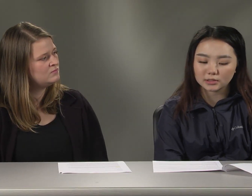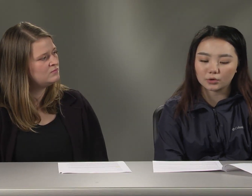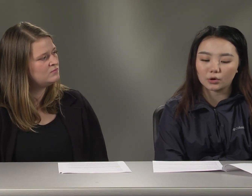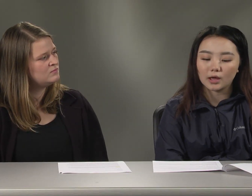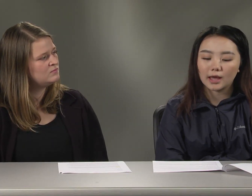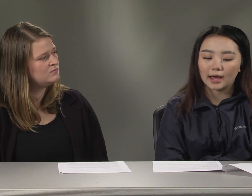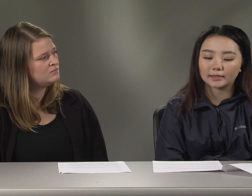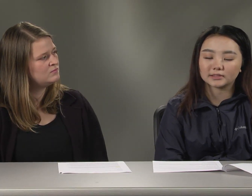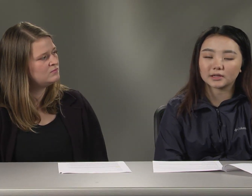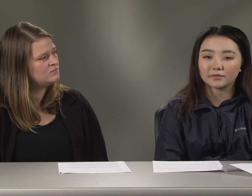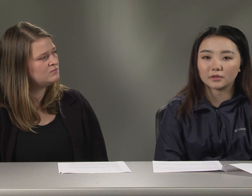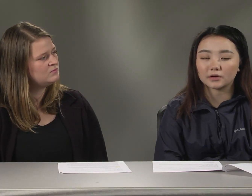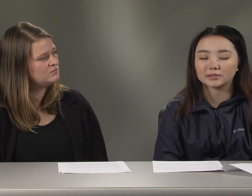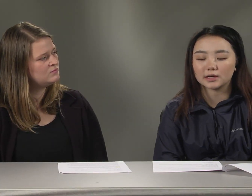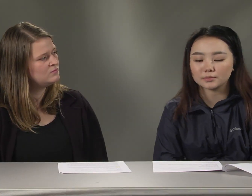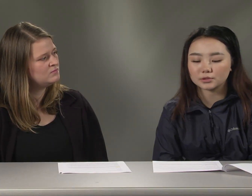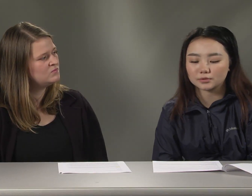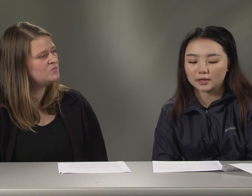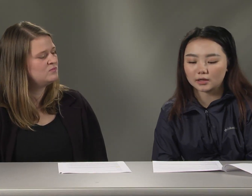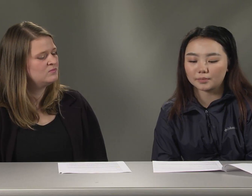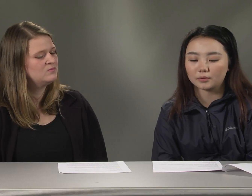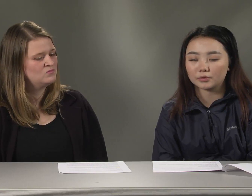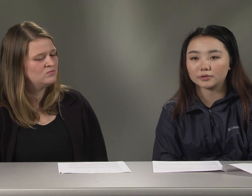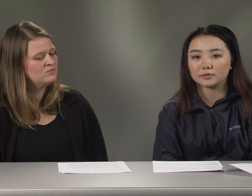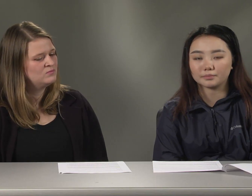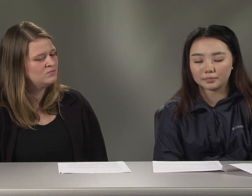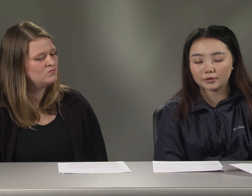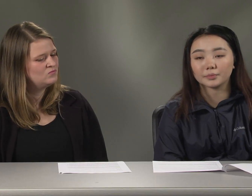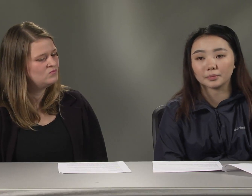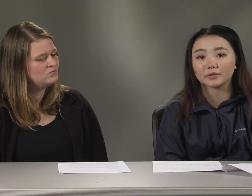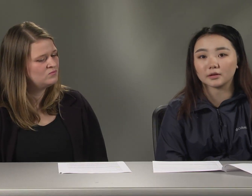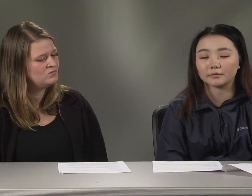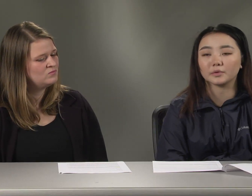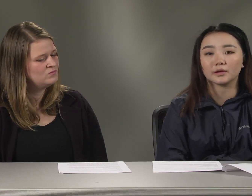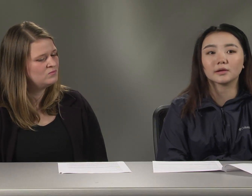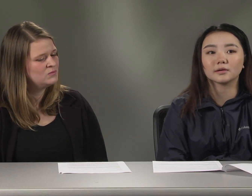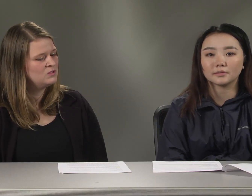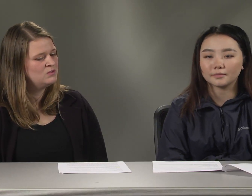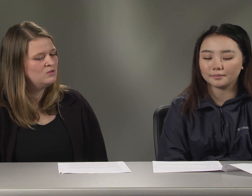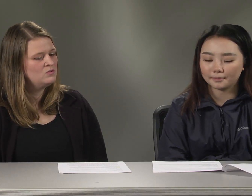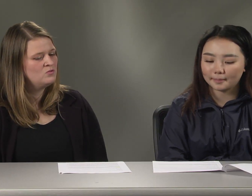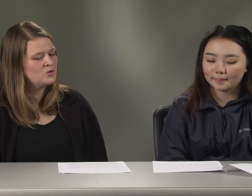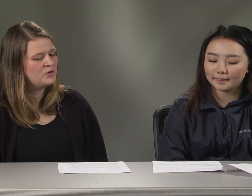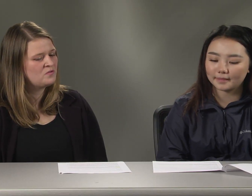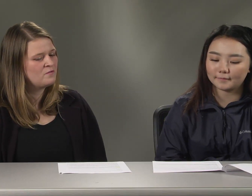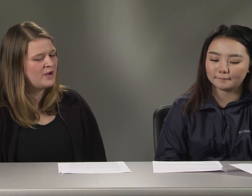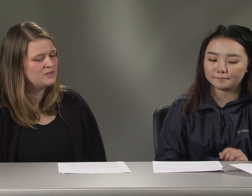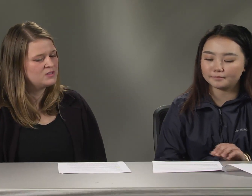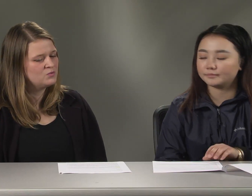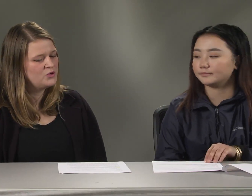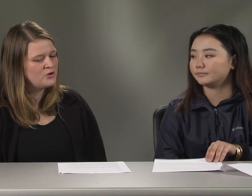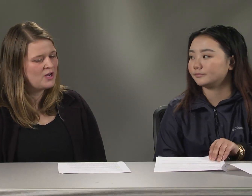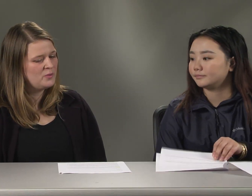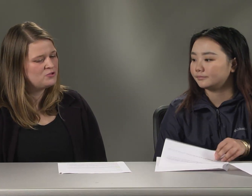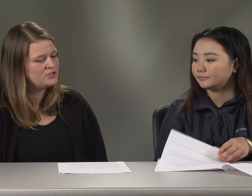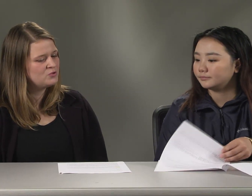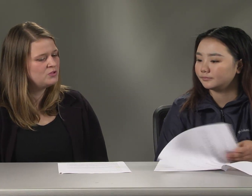so I didn't have a lot of time to think about what other people think of me. What about friends? When you were in elementary school,